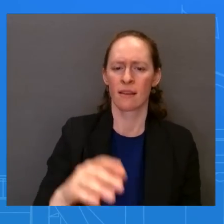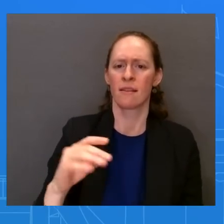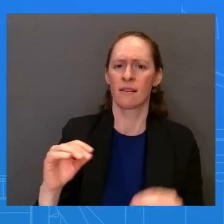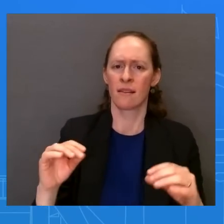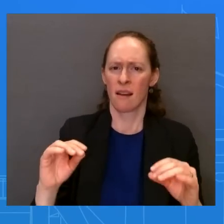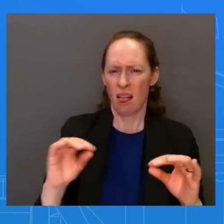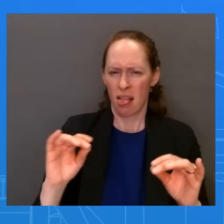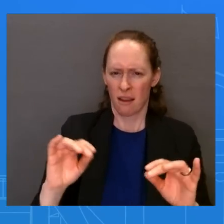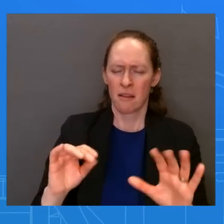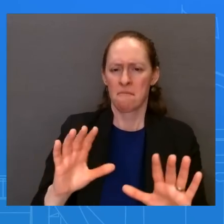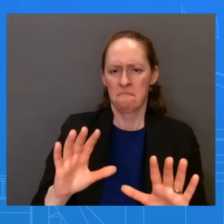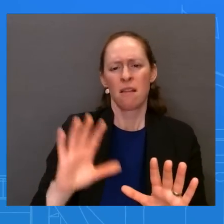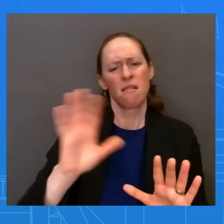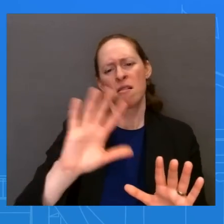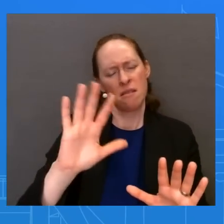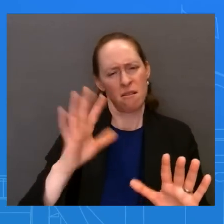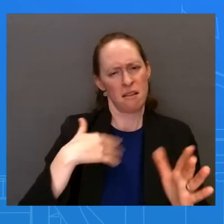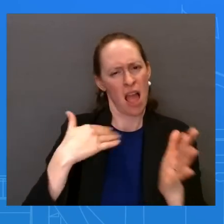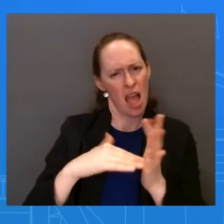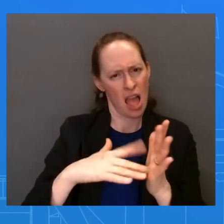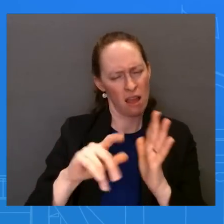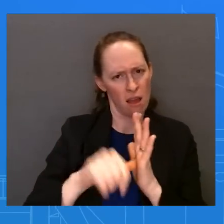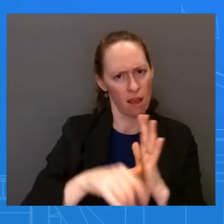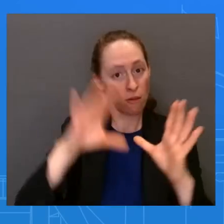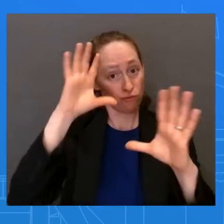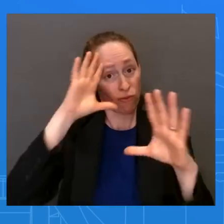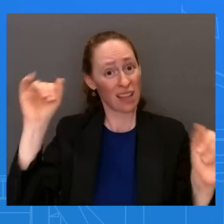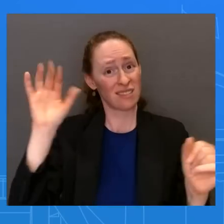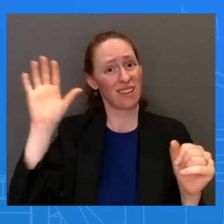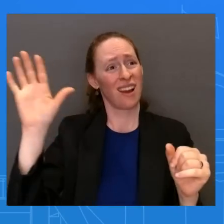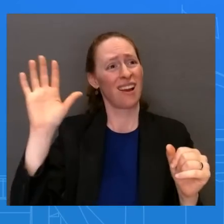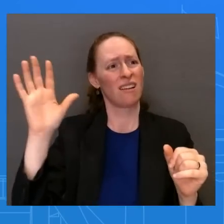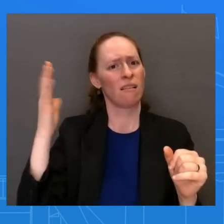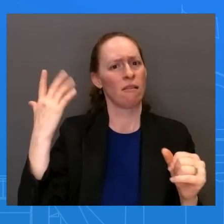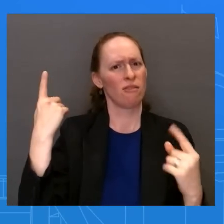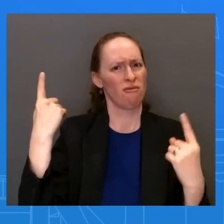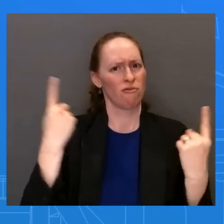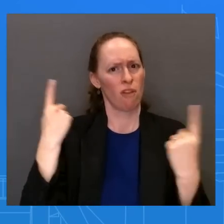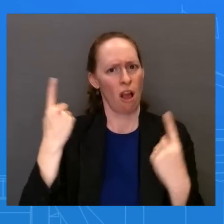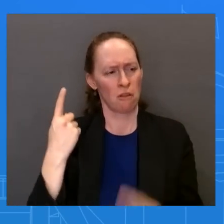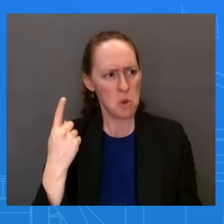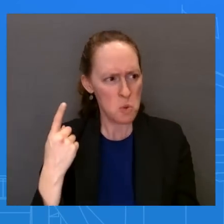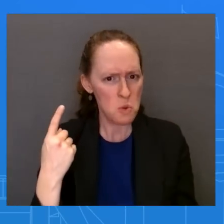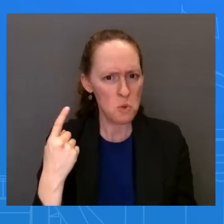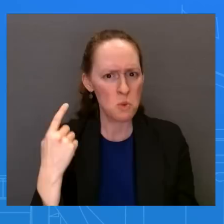I laid out what -- what unfortunately -- what -- the actions that they have taken,